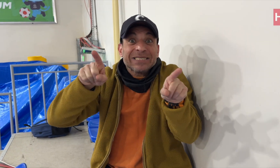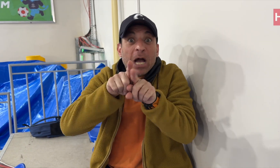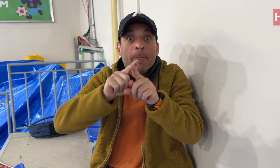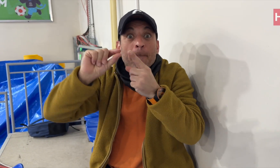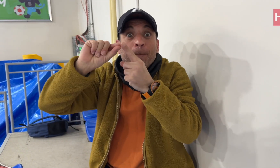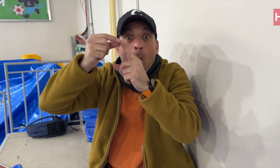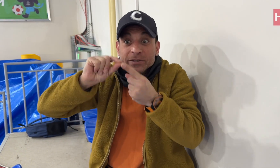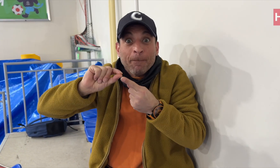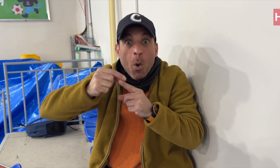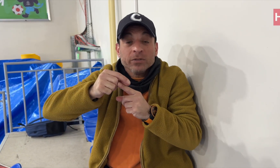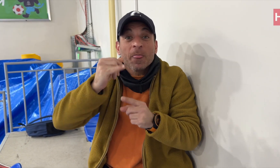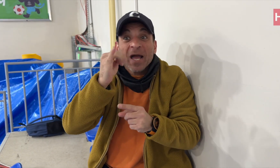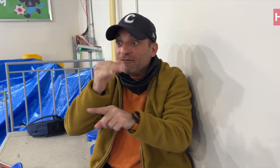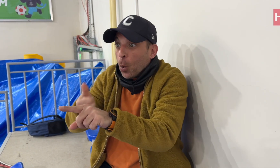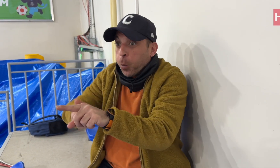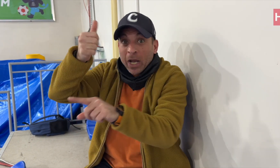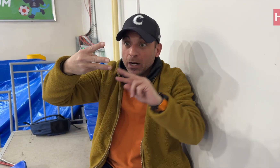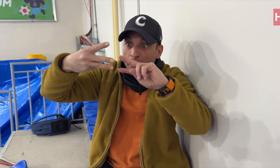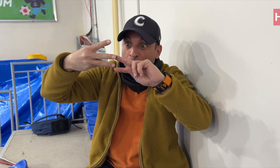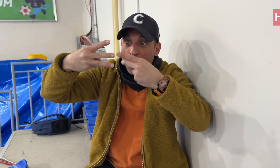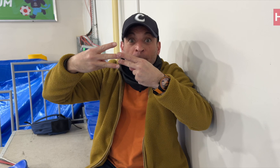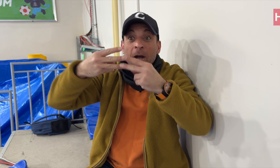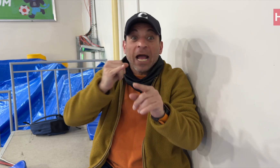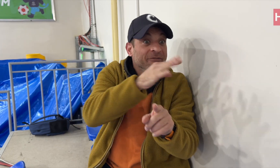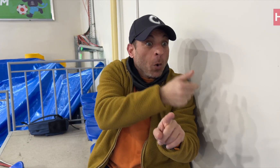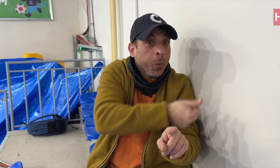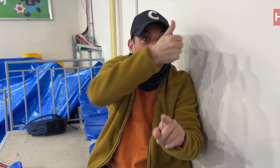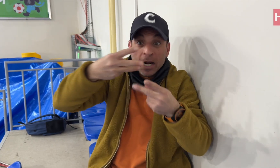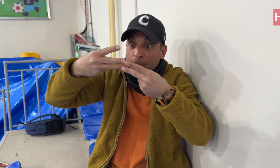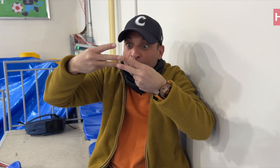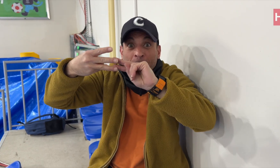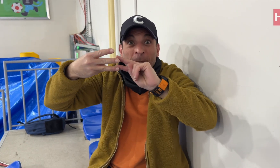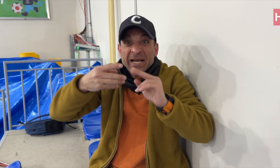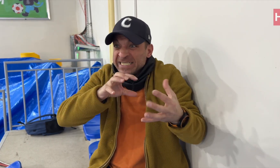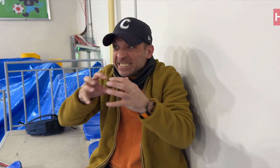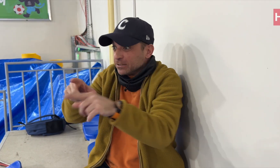the second and third place that have the same points. Win or lose, it will be a deciding factor for these two teams - either to advance